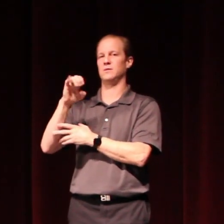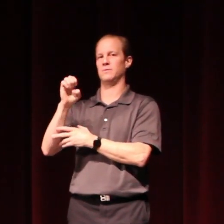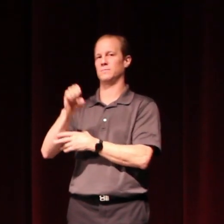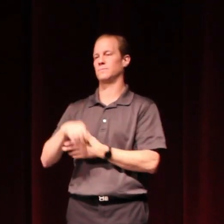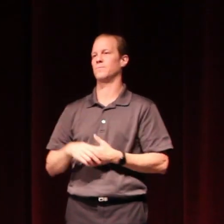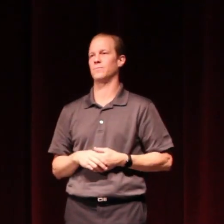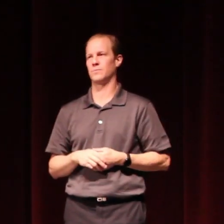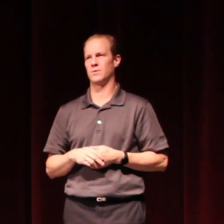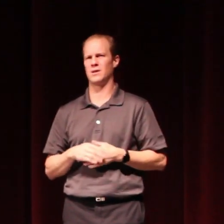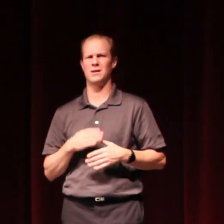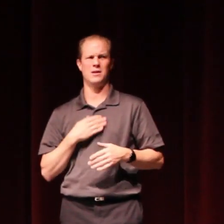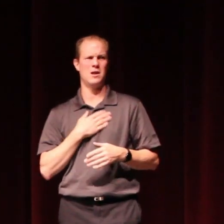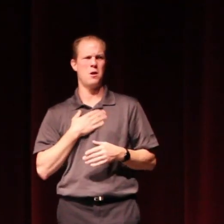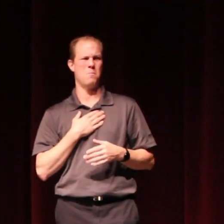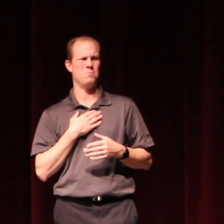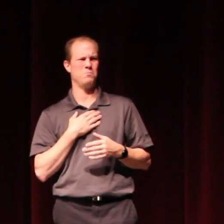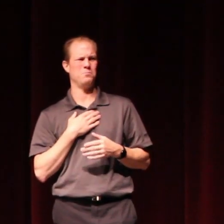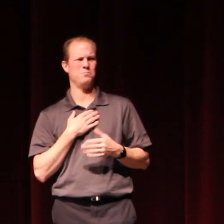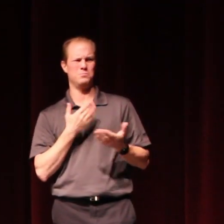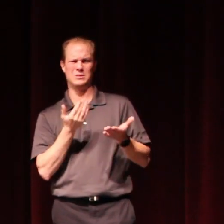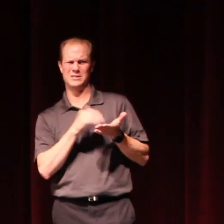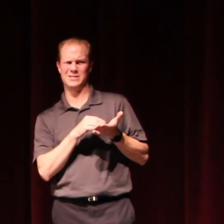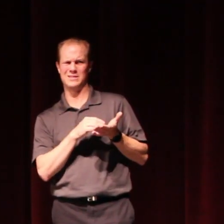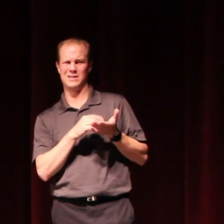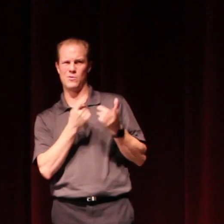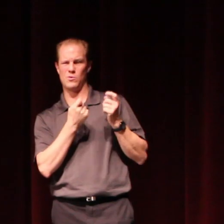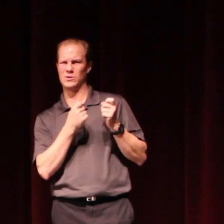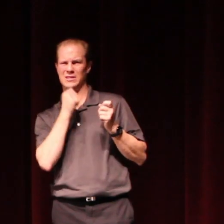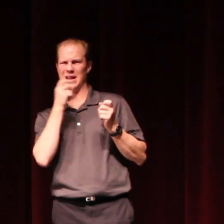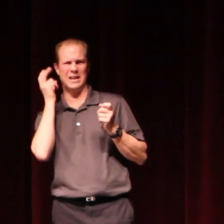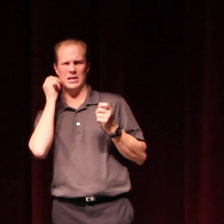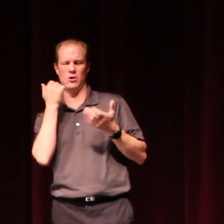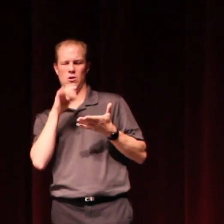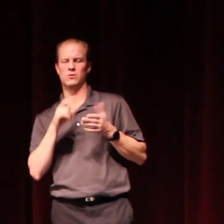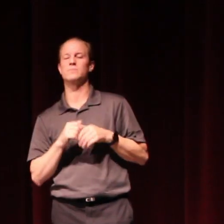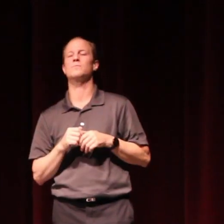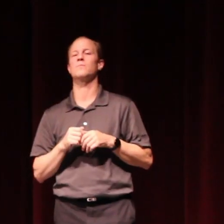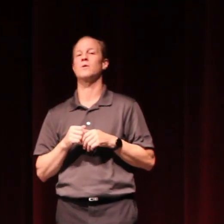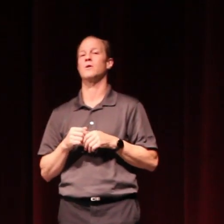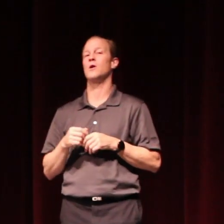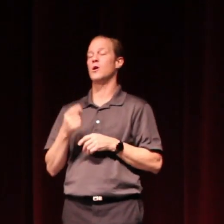Please repeat the question, I didn't hear all of it. Of course. Do you believe MCCC's